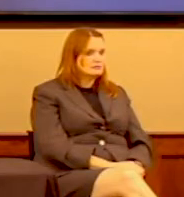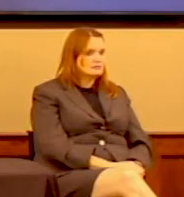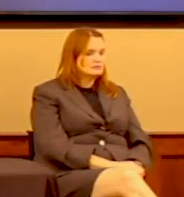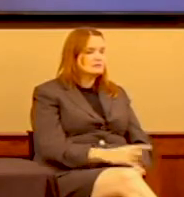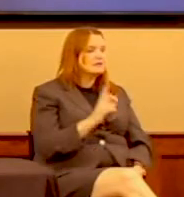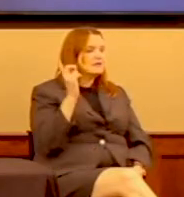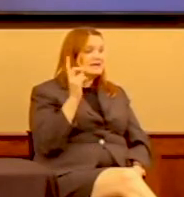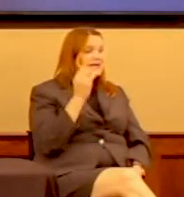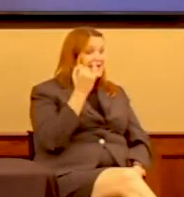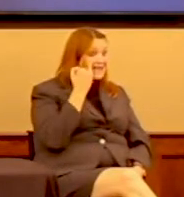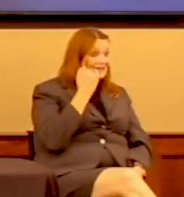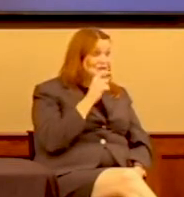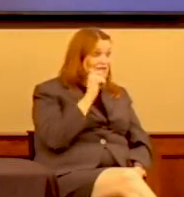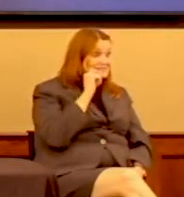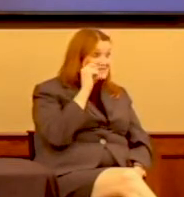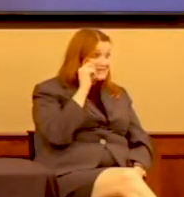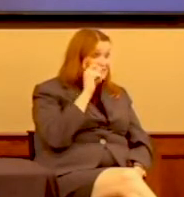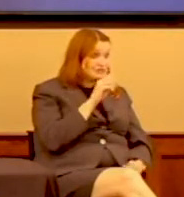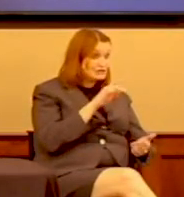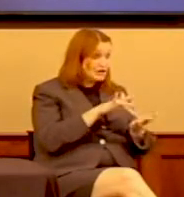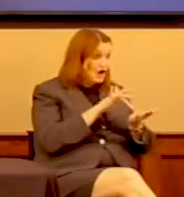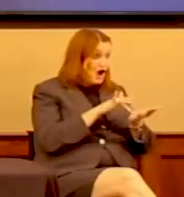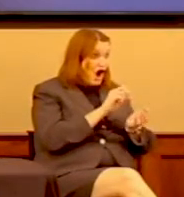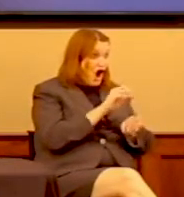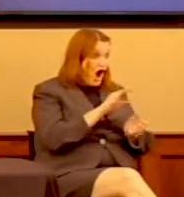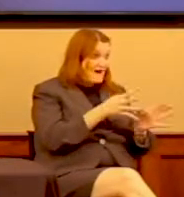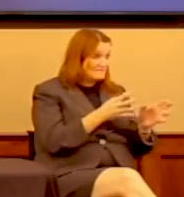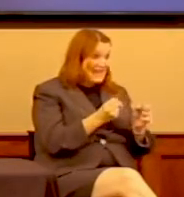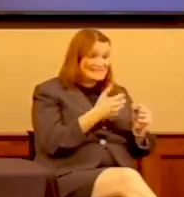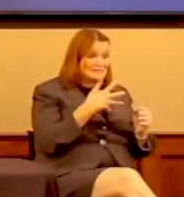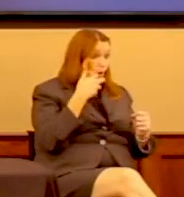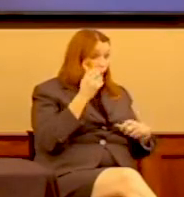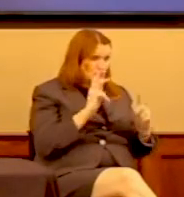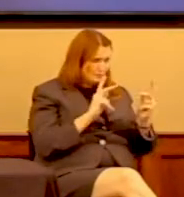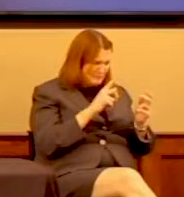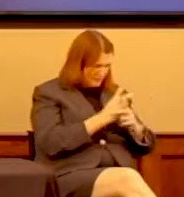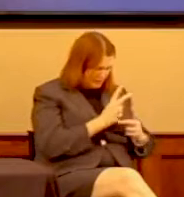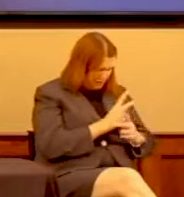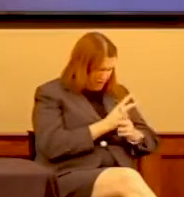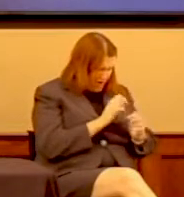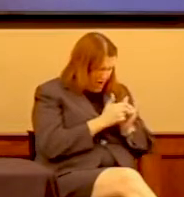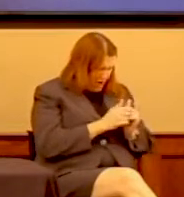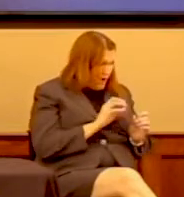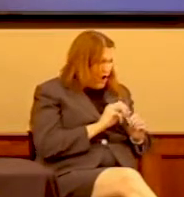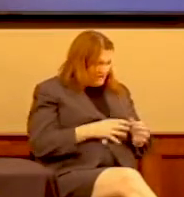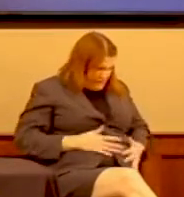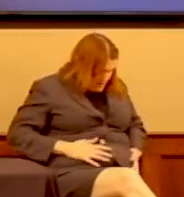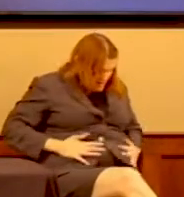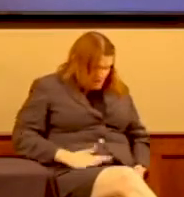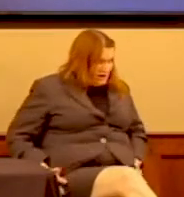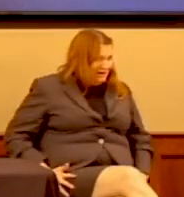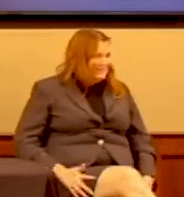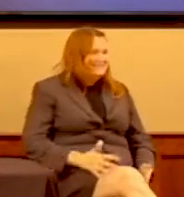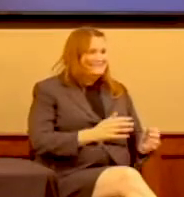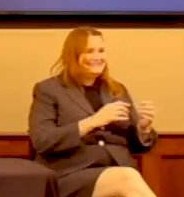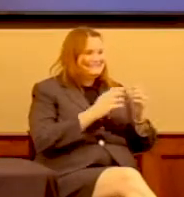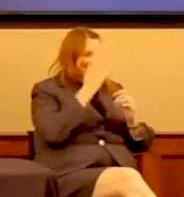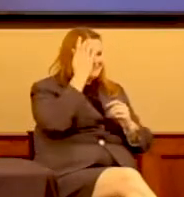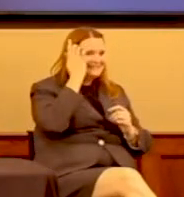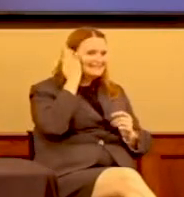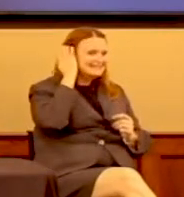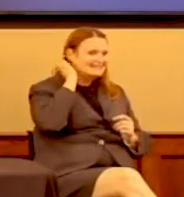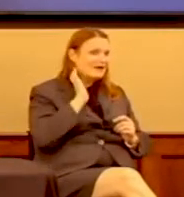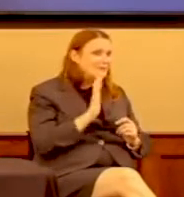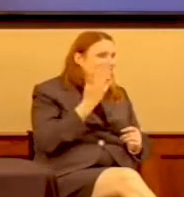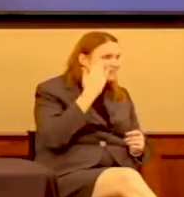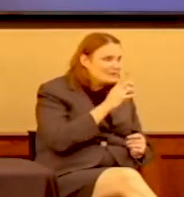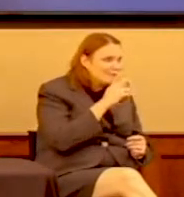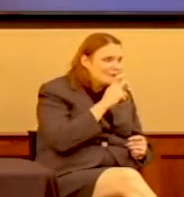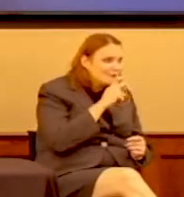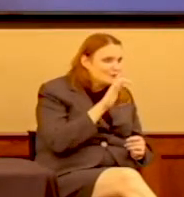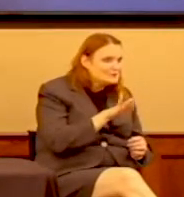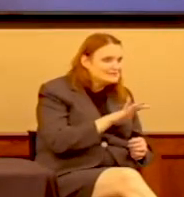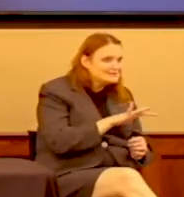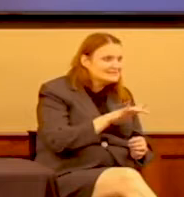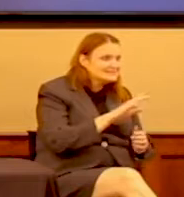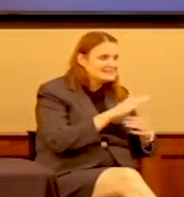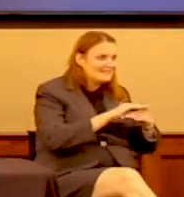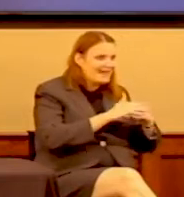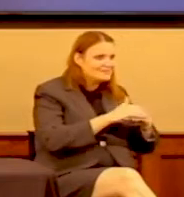turn that phone off but anyway but I was